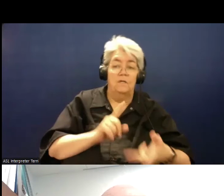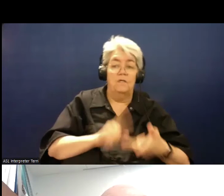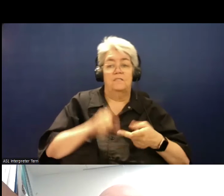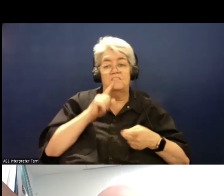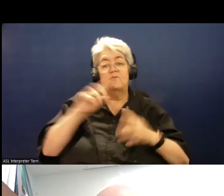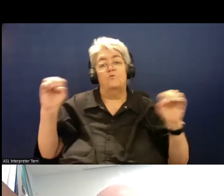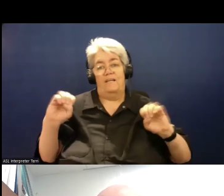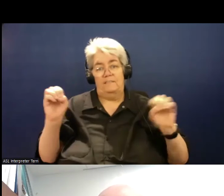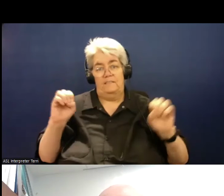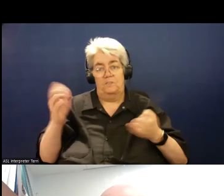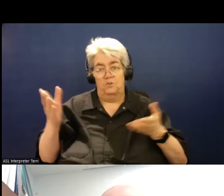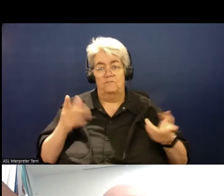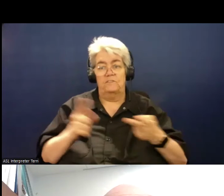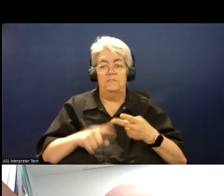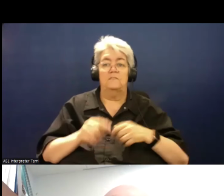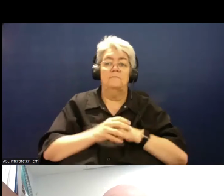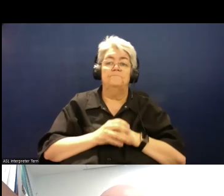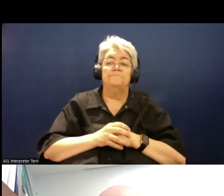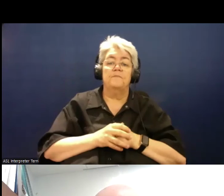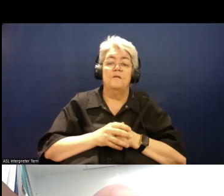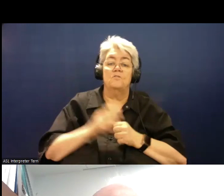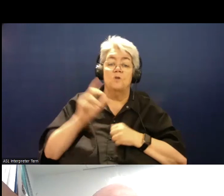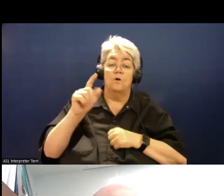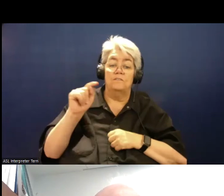JAM. CAN YOU GIVE AN UPDATE ON THIS ONE.